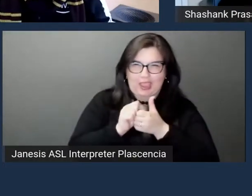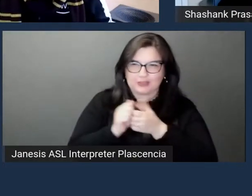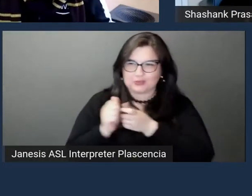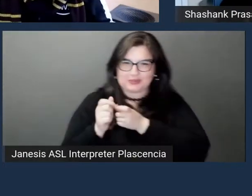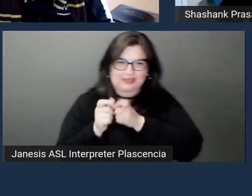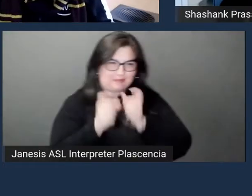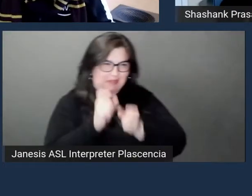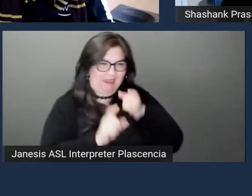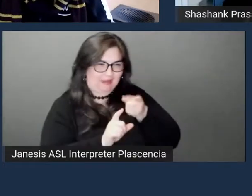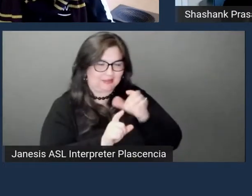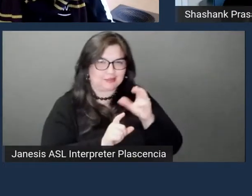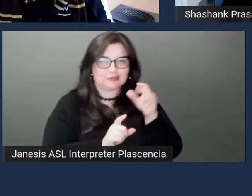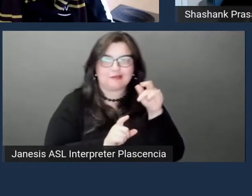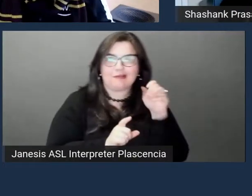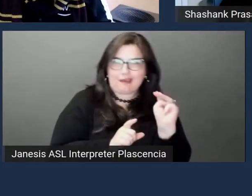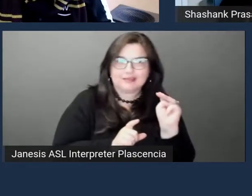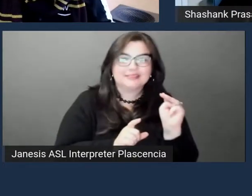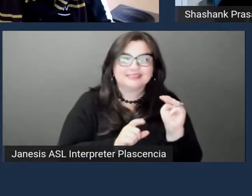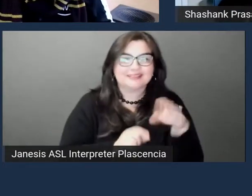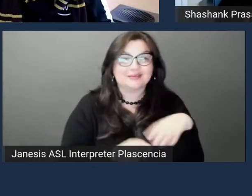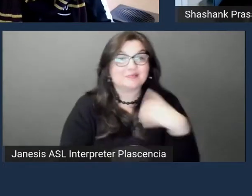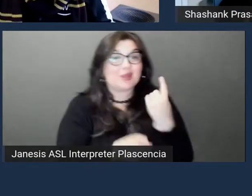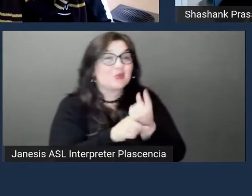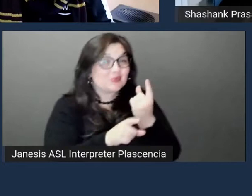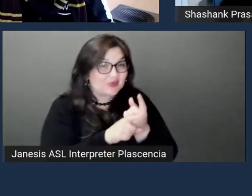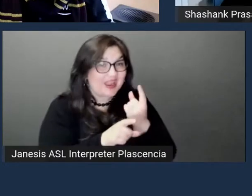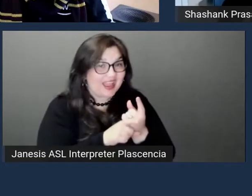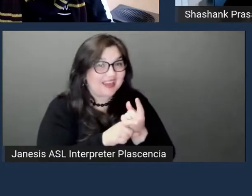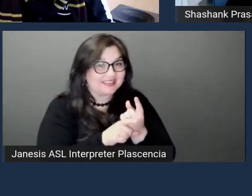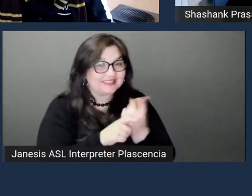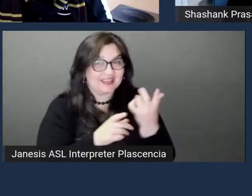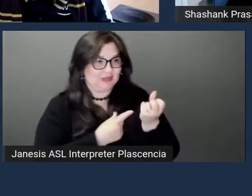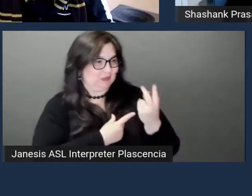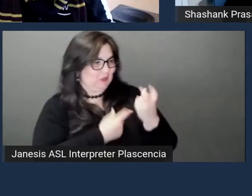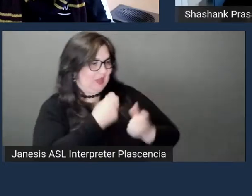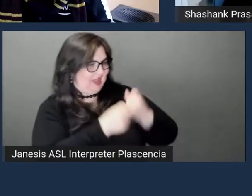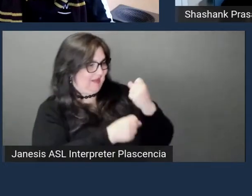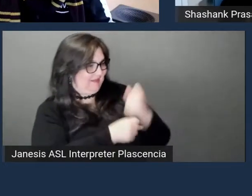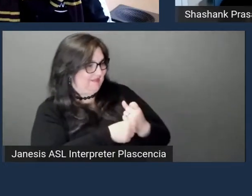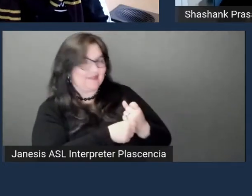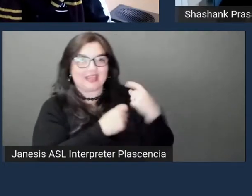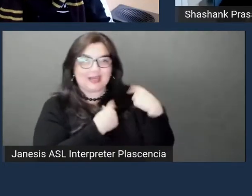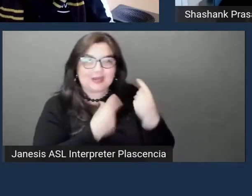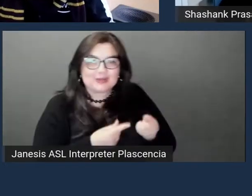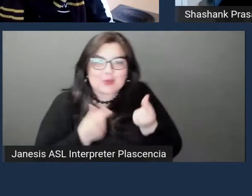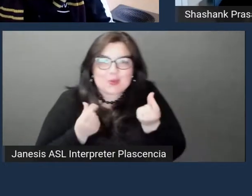Right. And what are we doing after 12 years? Right. What's the news? I know.